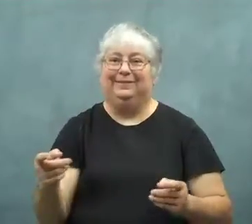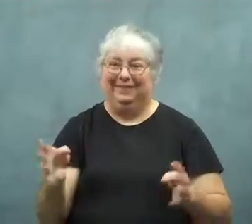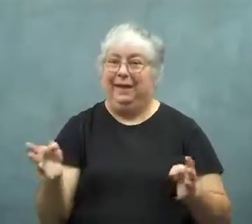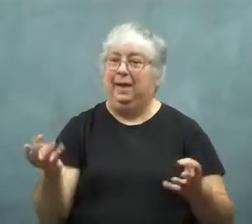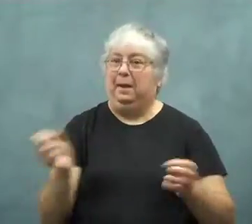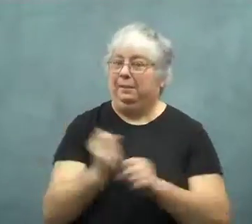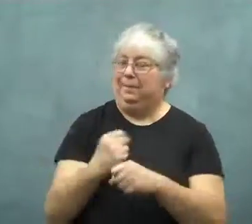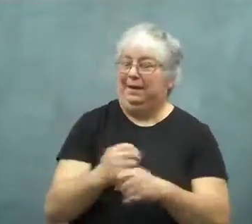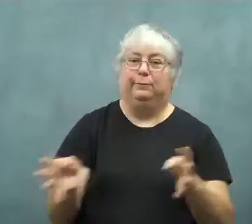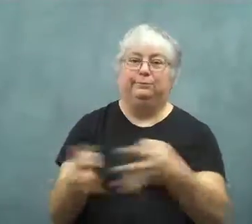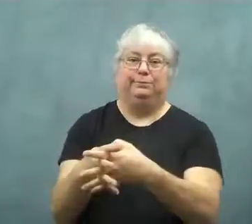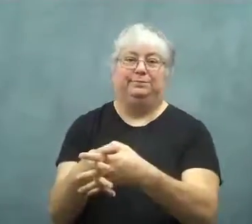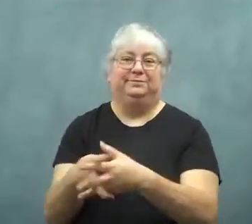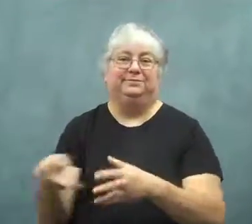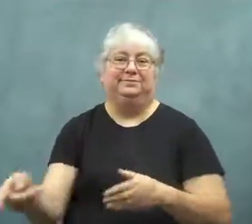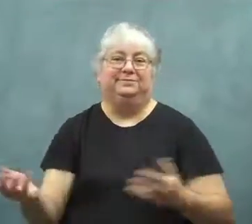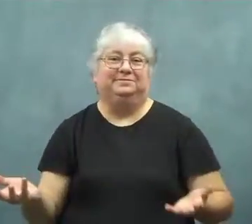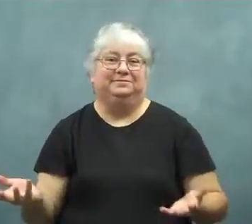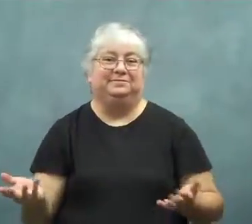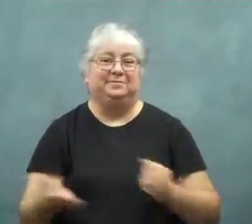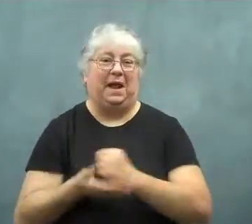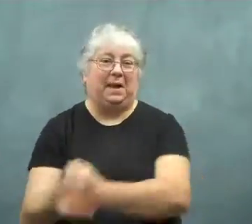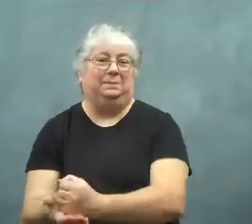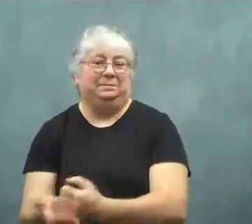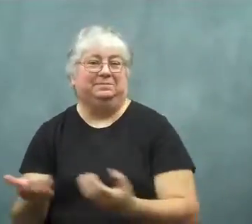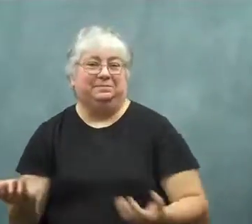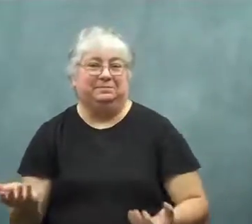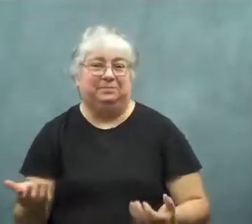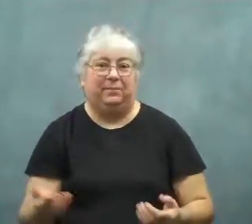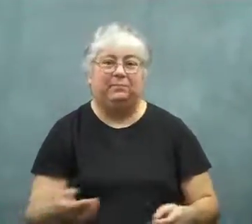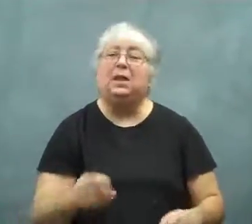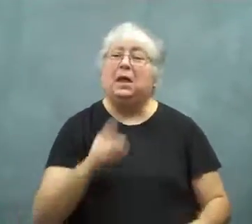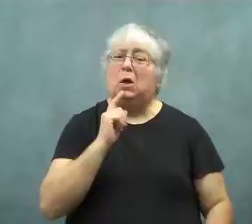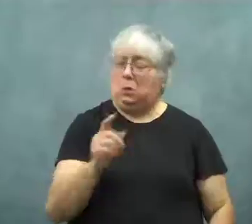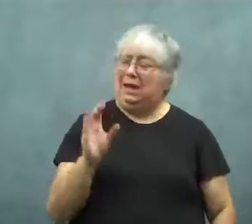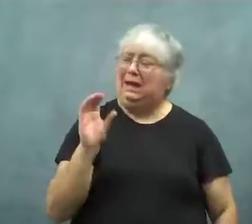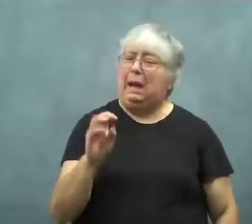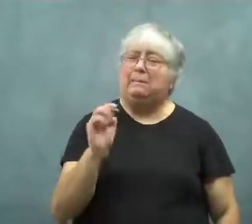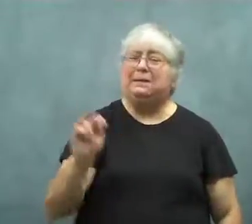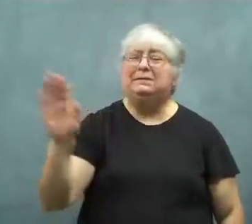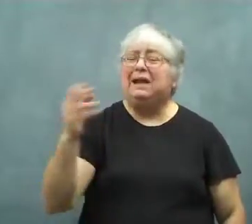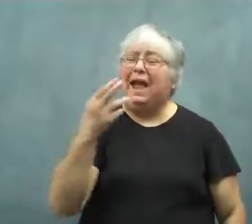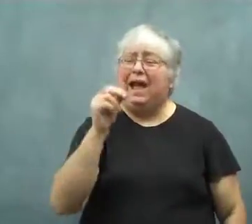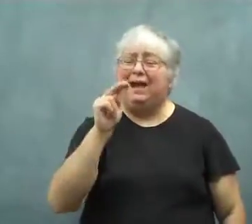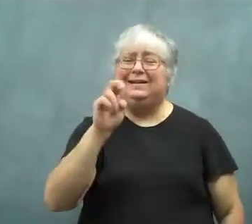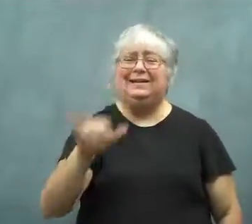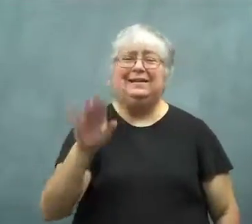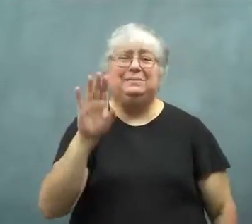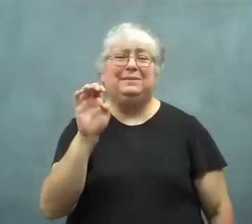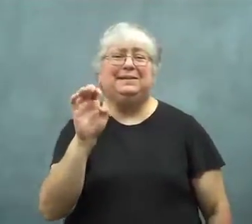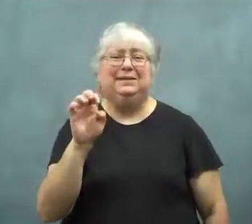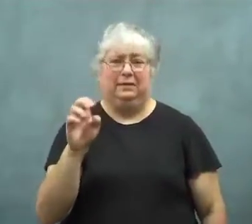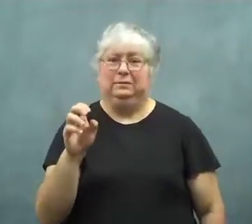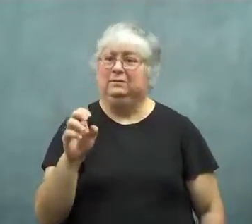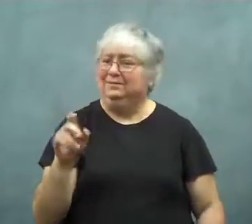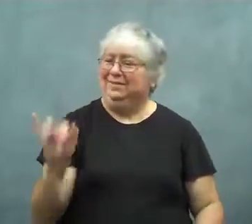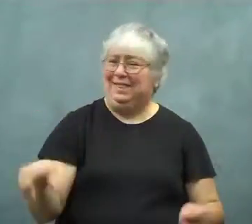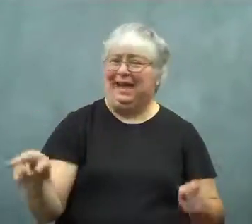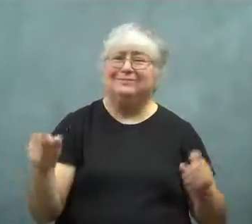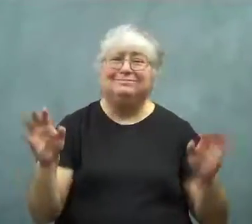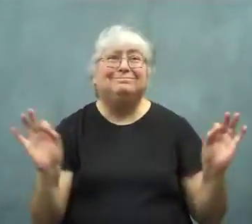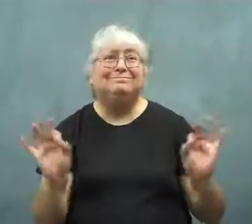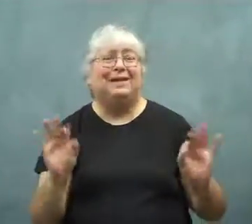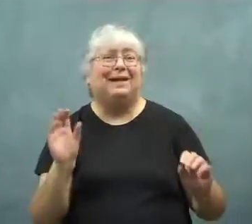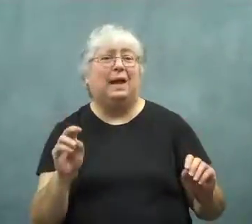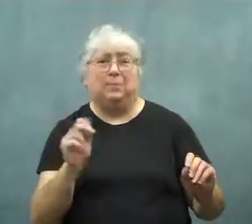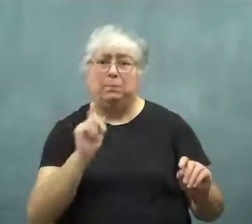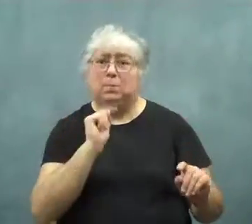That's how flowers get fertilized and are able to produce fruit.